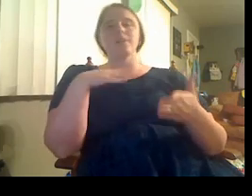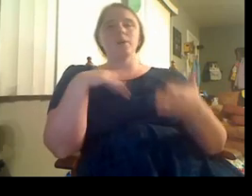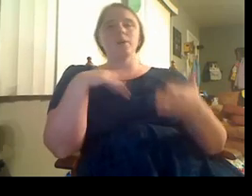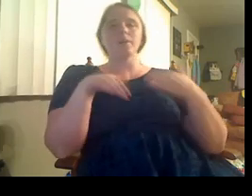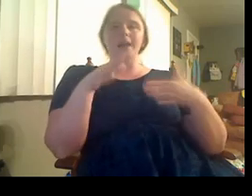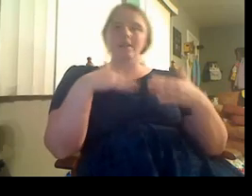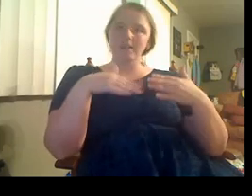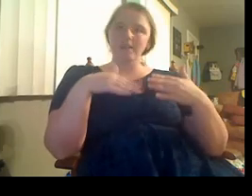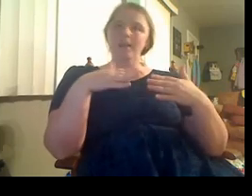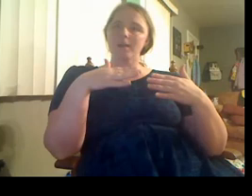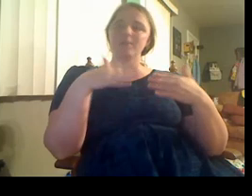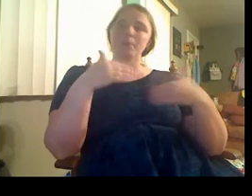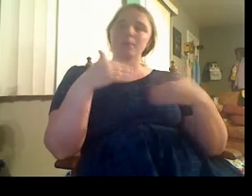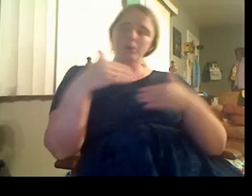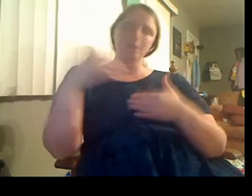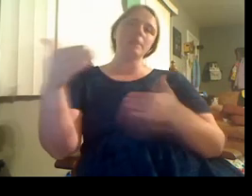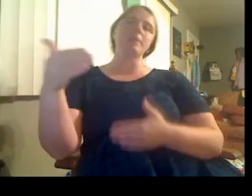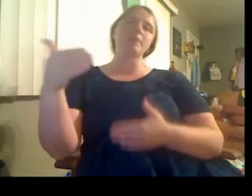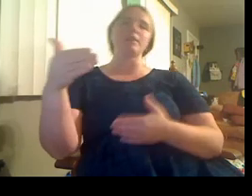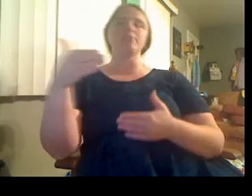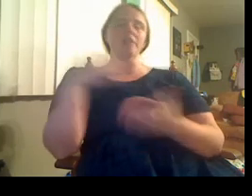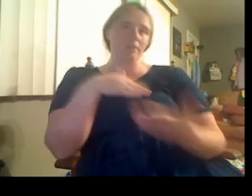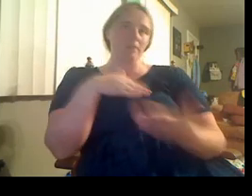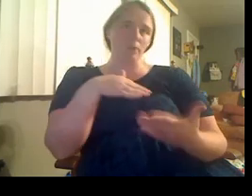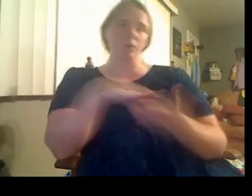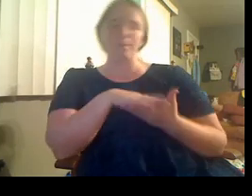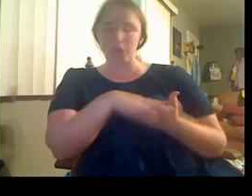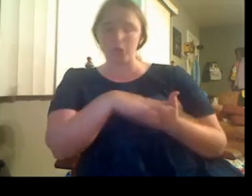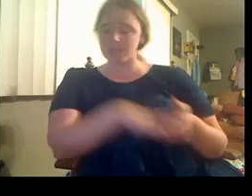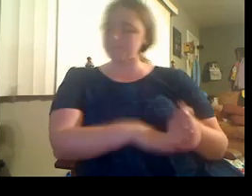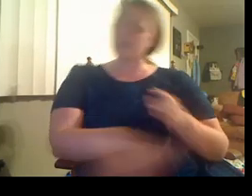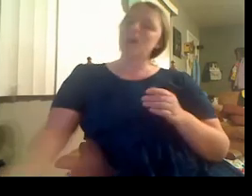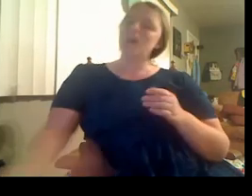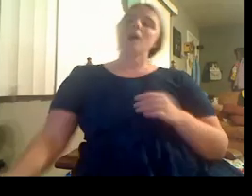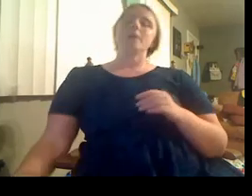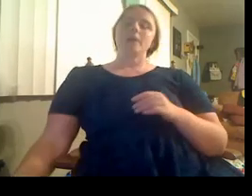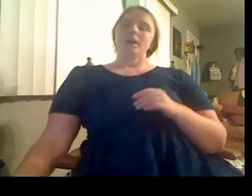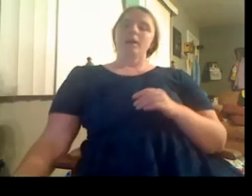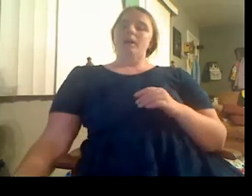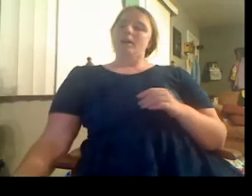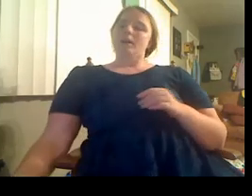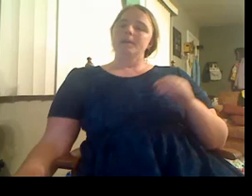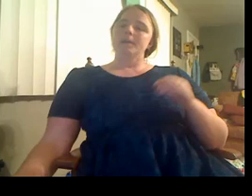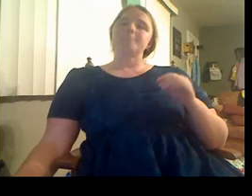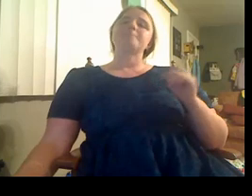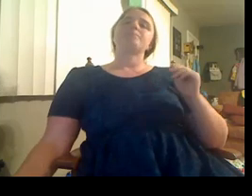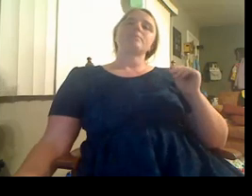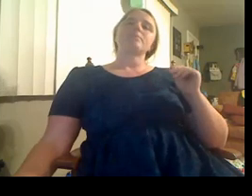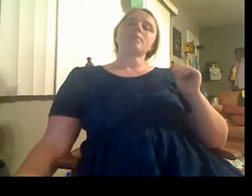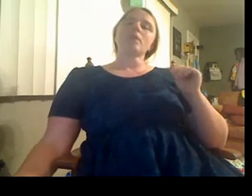So the CAC is is supposed to be the method for getting stakeholder input.